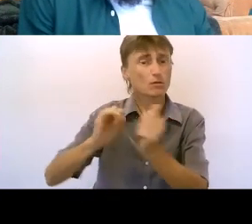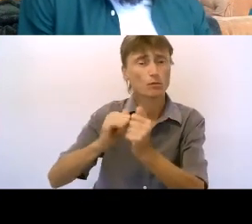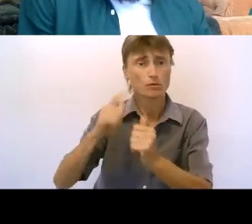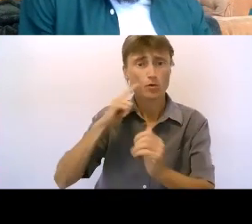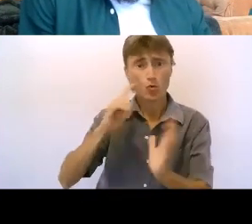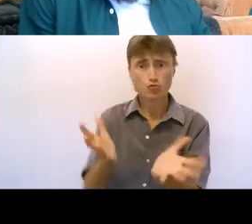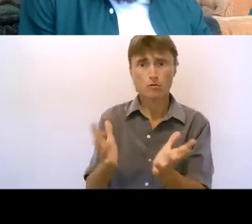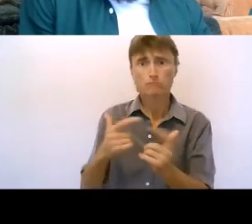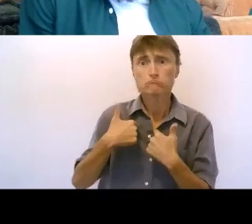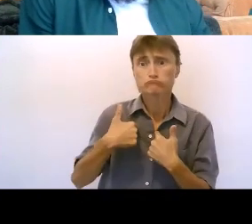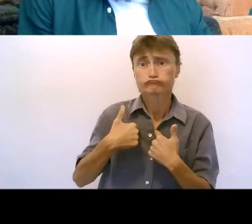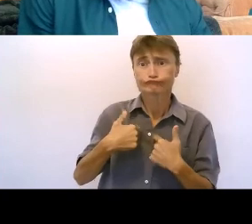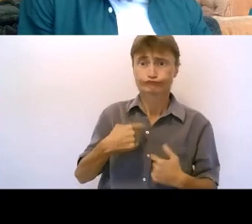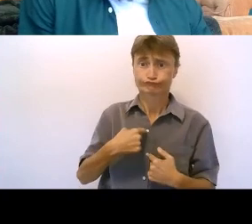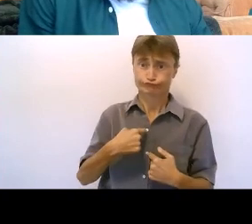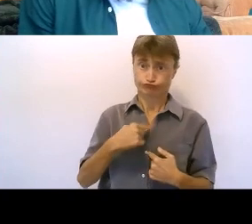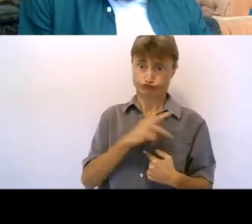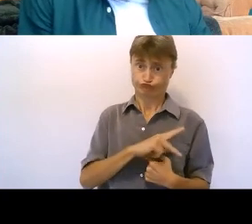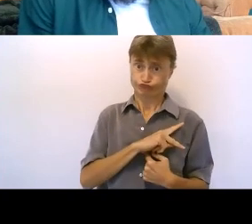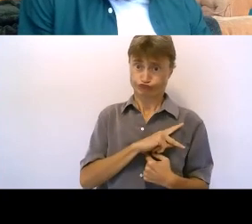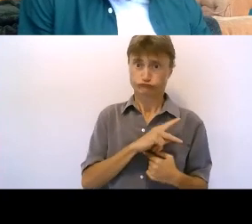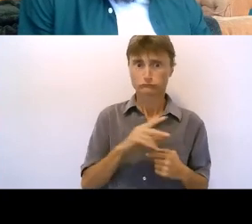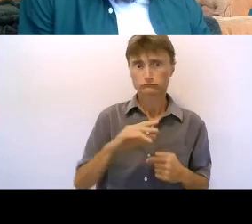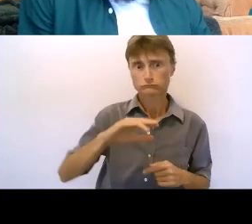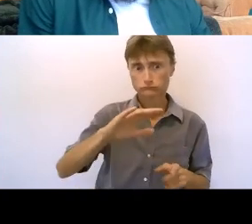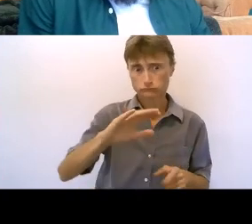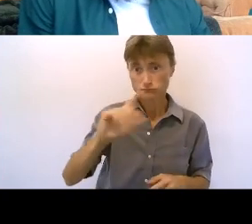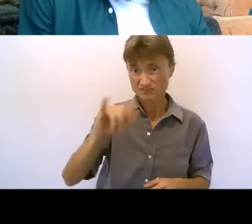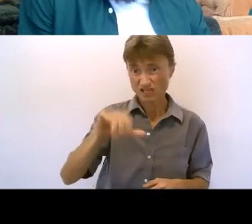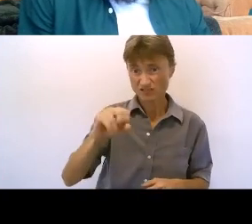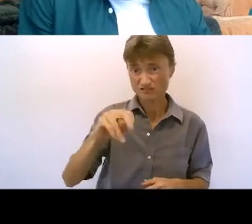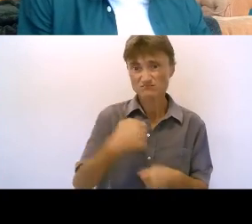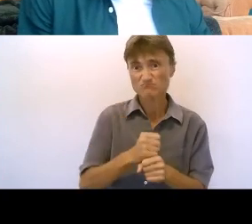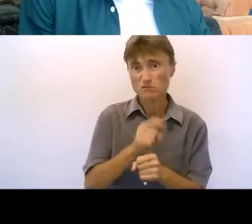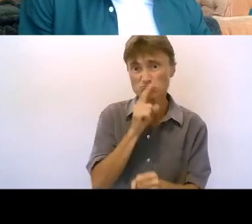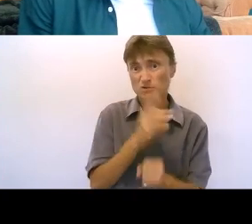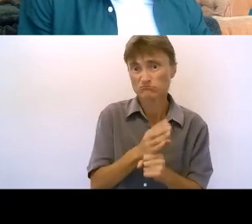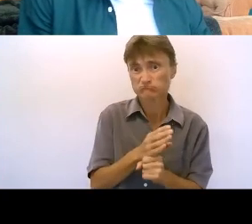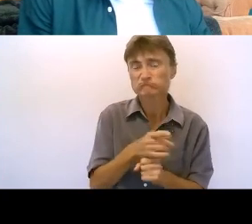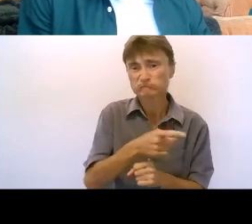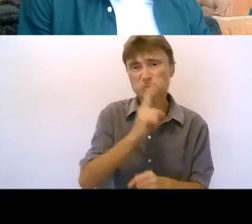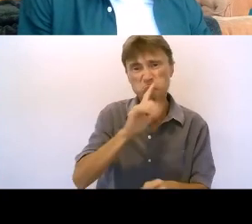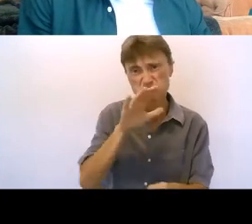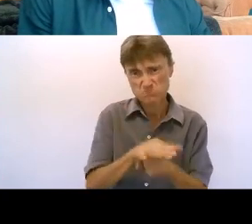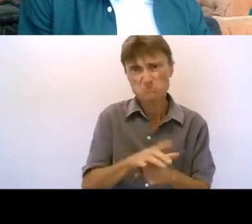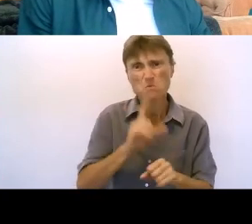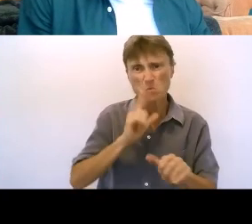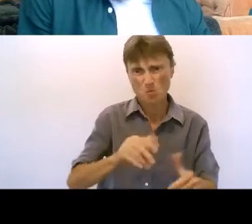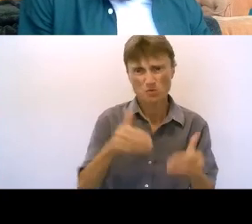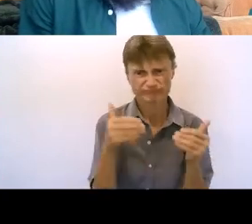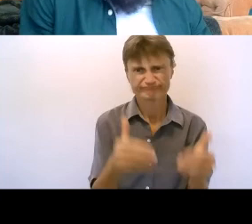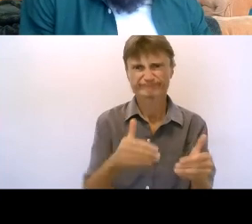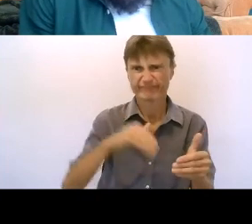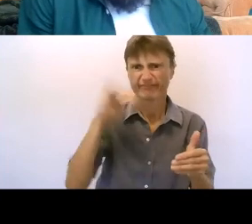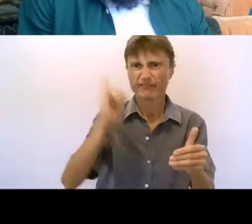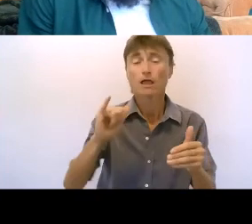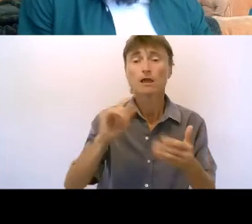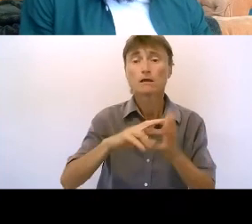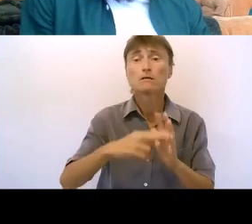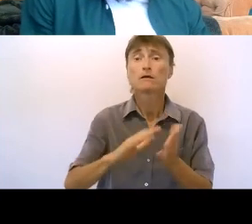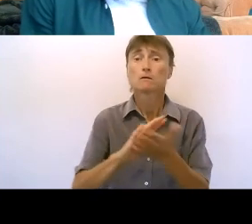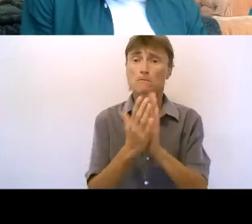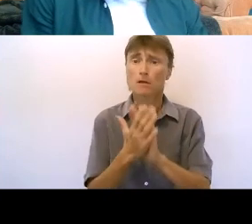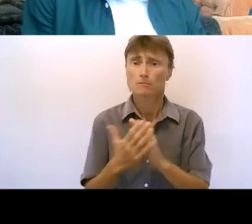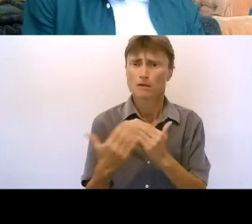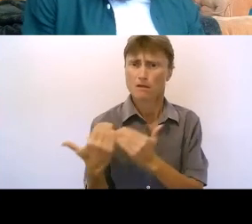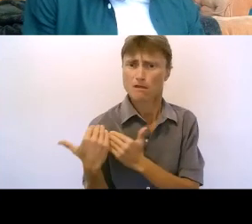to moving forward is ensuring that that space, that accountability is, is there within that,